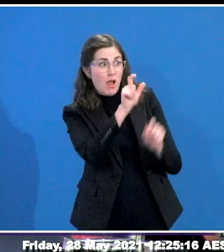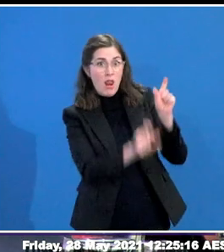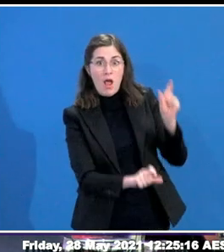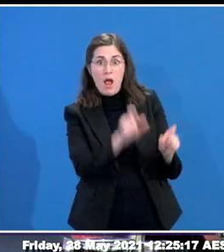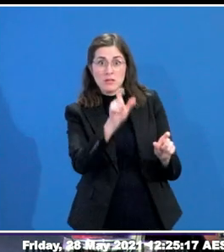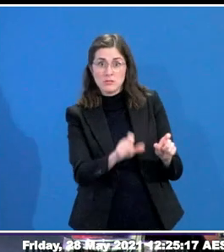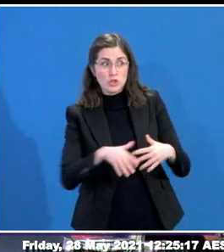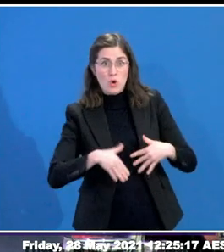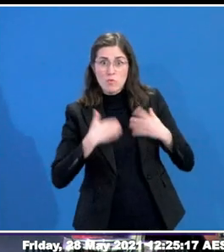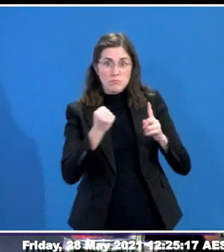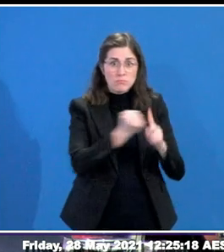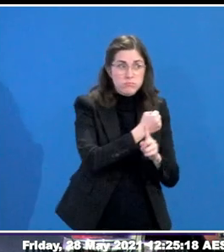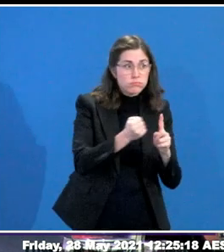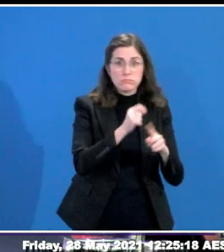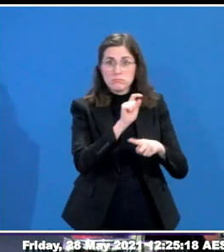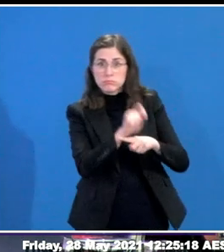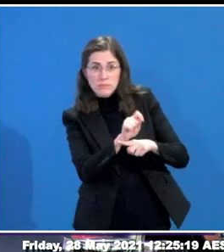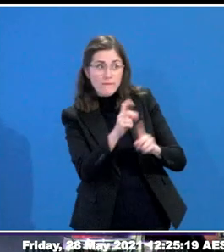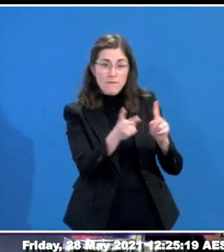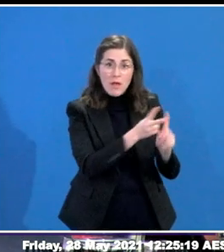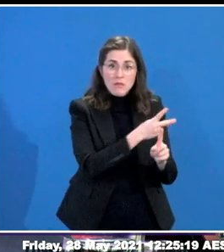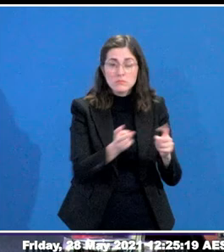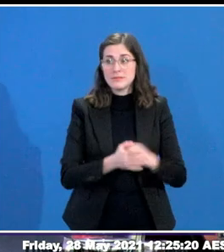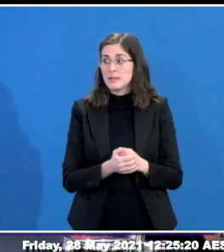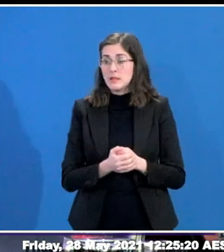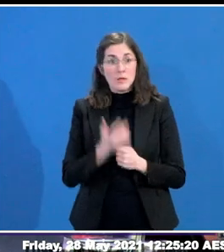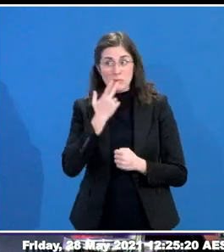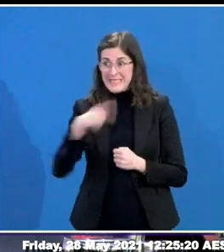any concerns that people have to report them immediately.